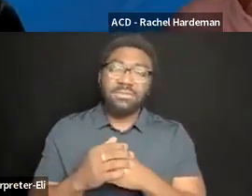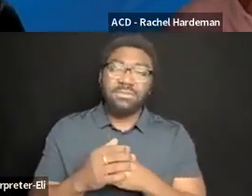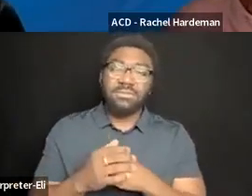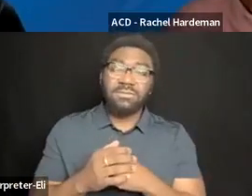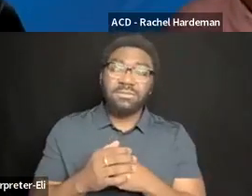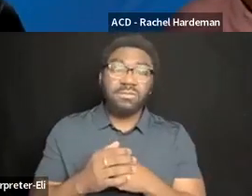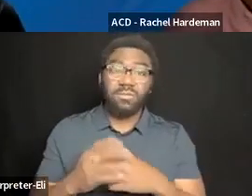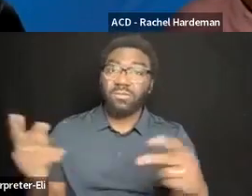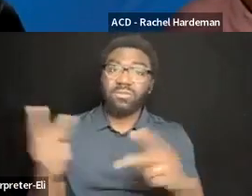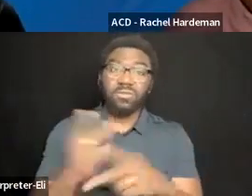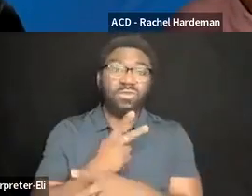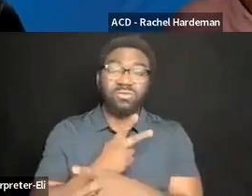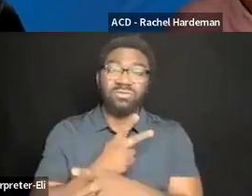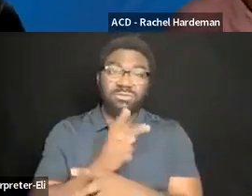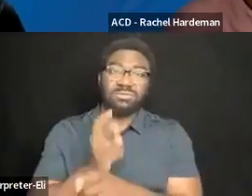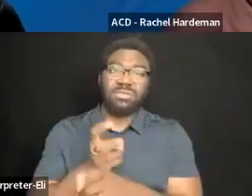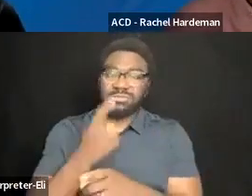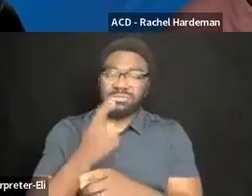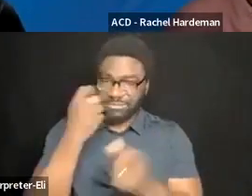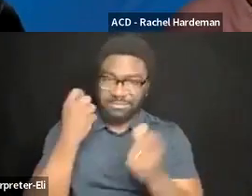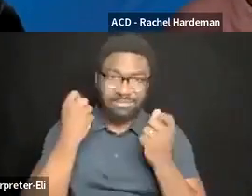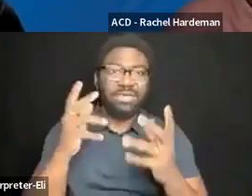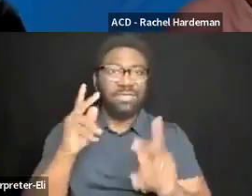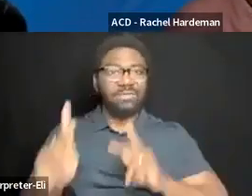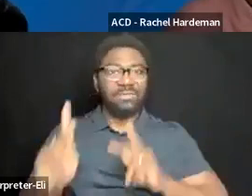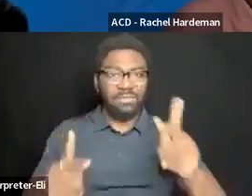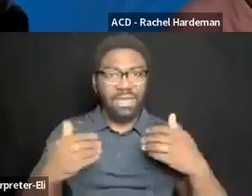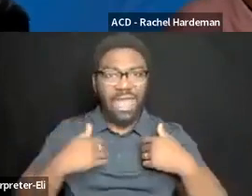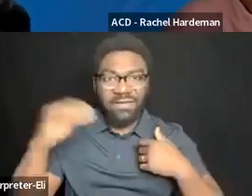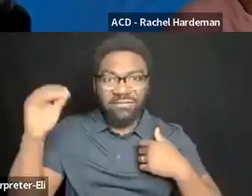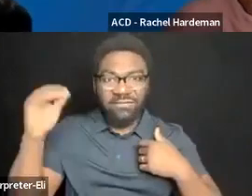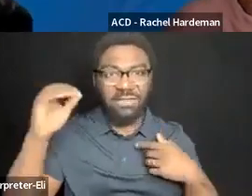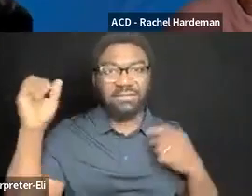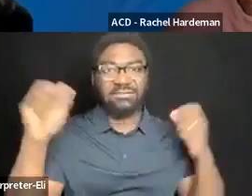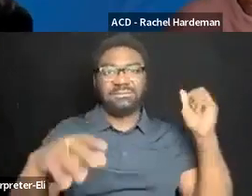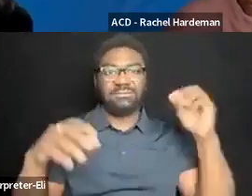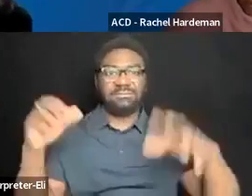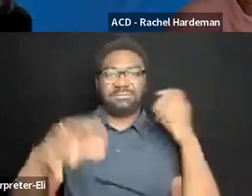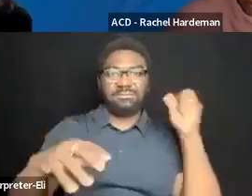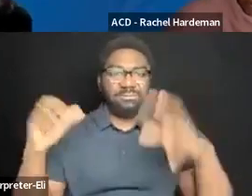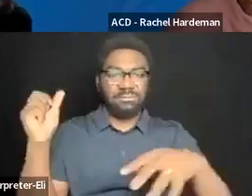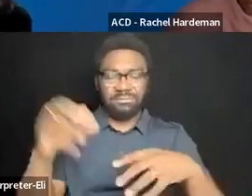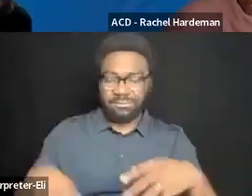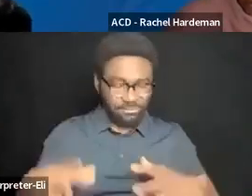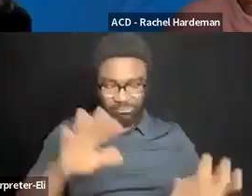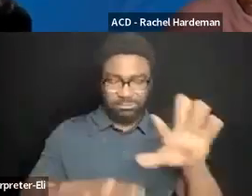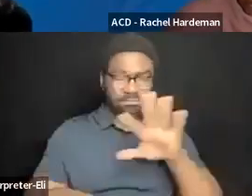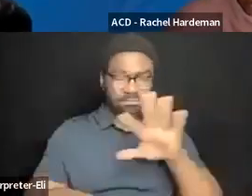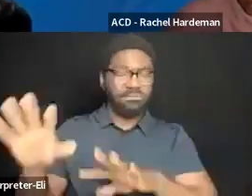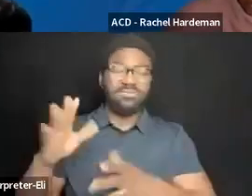who have so many opinions. I just wanted to just say that I appreciate the part that you have elevated and brought in closer to you,